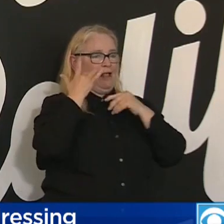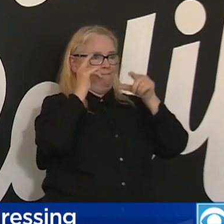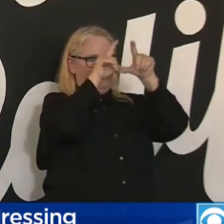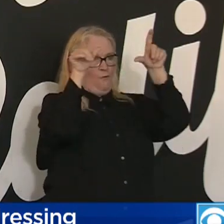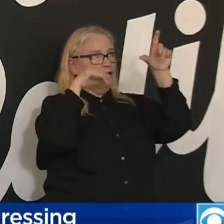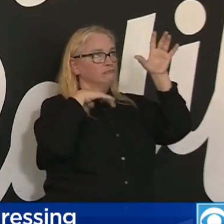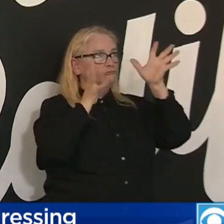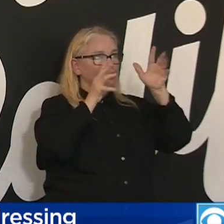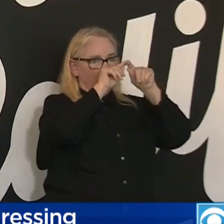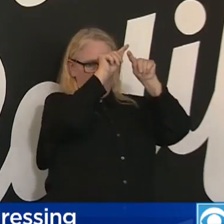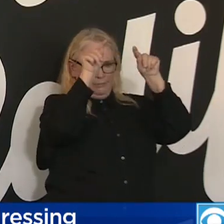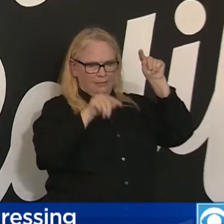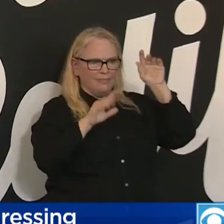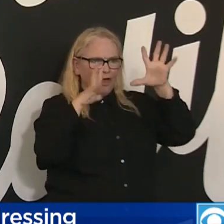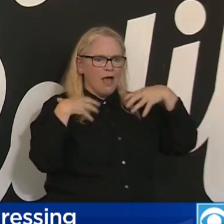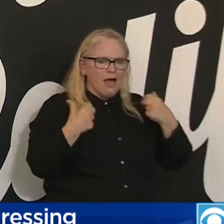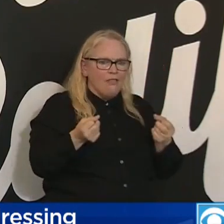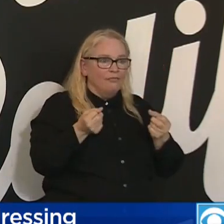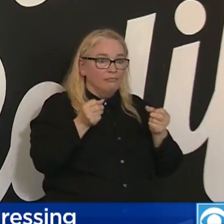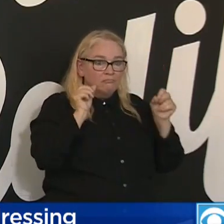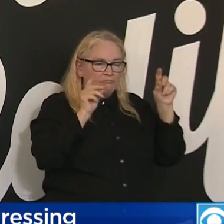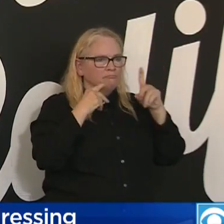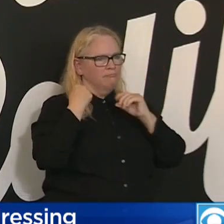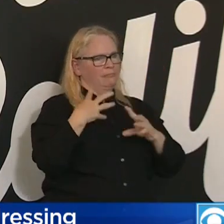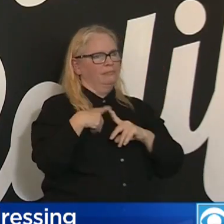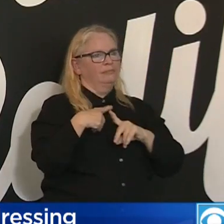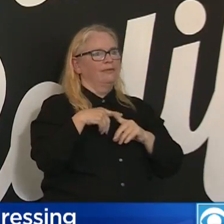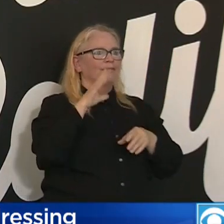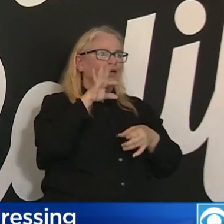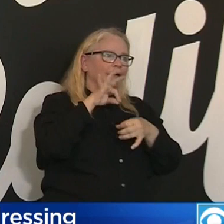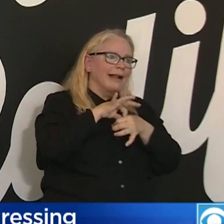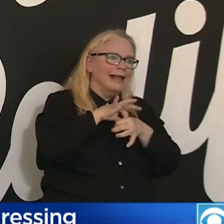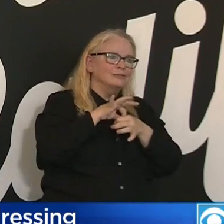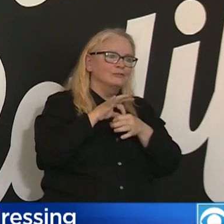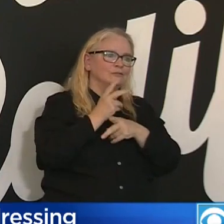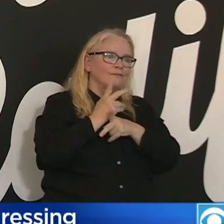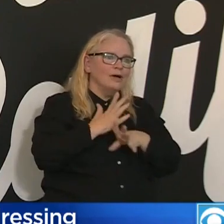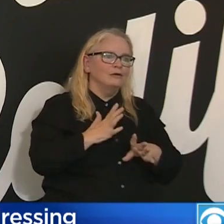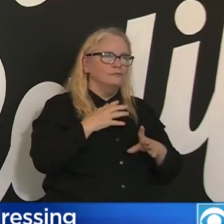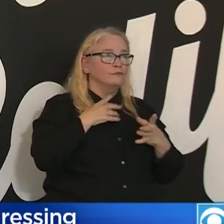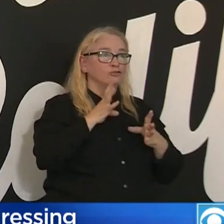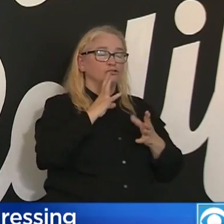QUESTIONING, WE CONTINUE TO HAVE VERY ROBUST AND POSITIVE CONVERSATIONS WITH THE COUNTY